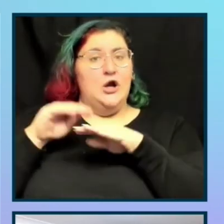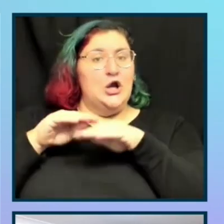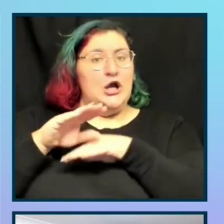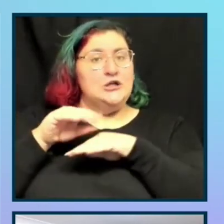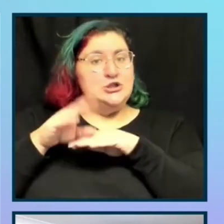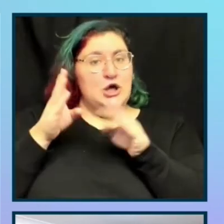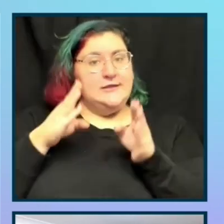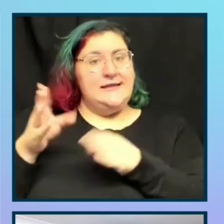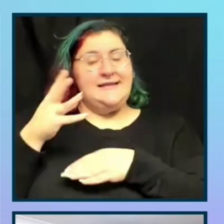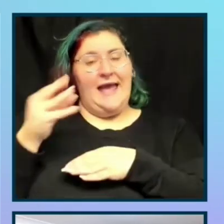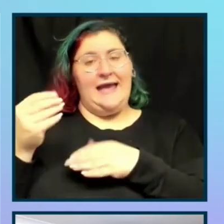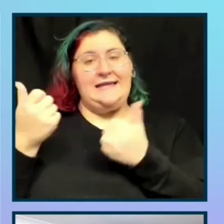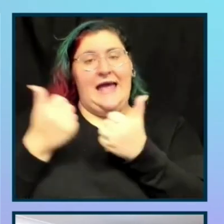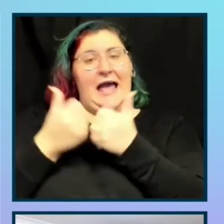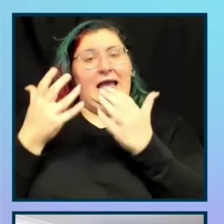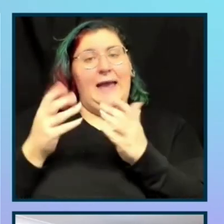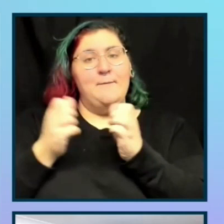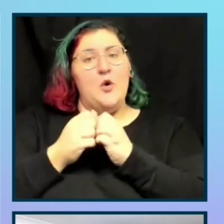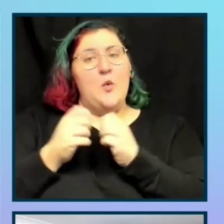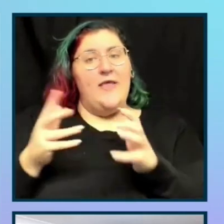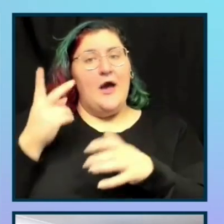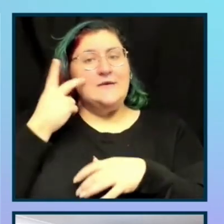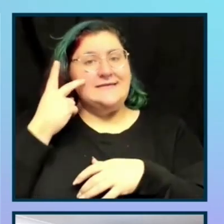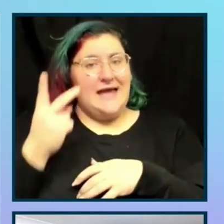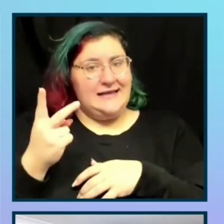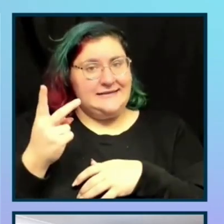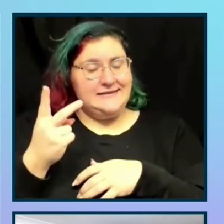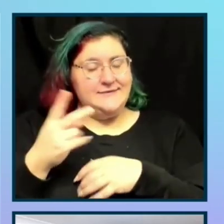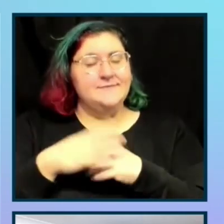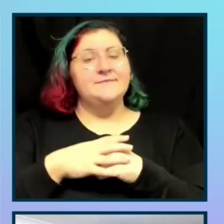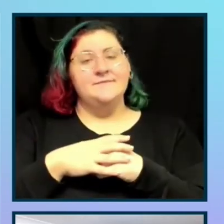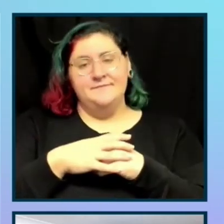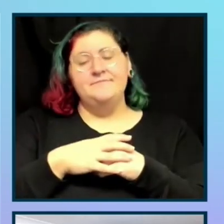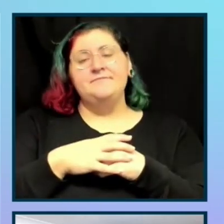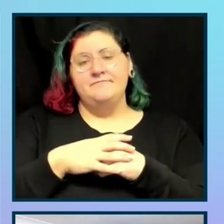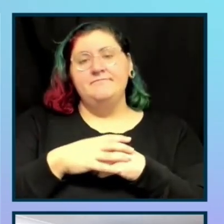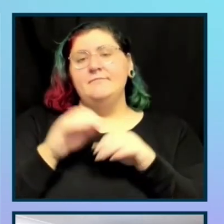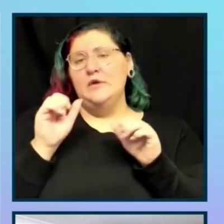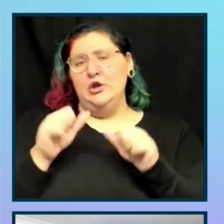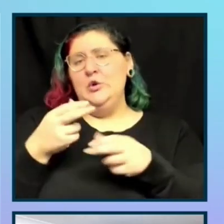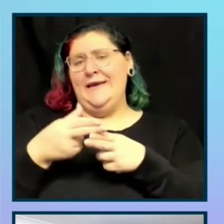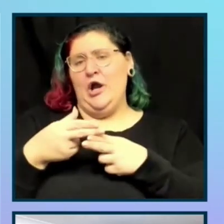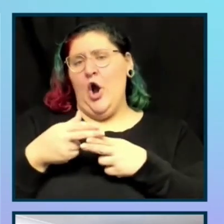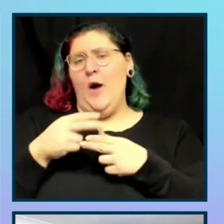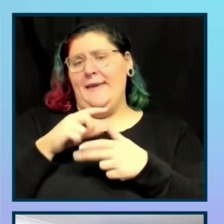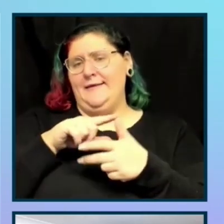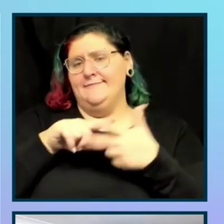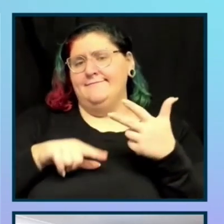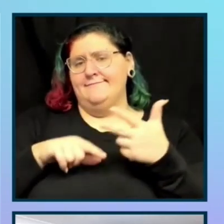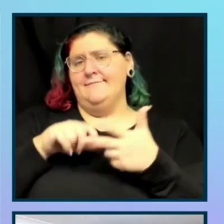sometimes where I'm shortened down to Sightless Kombat or SK, any of those three are absolutely fine.